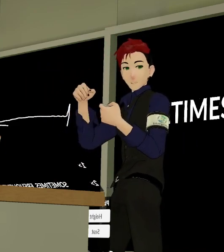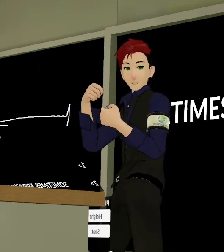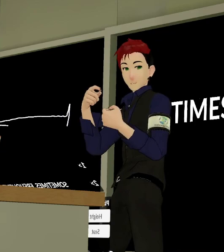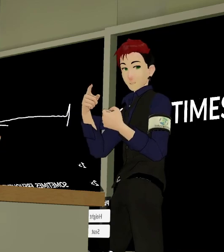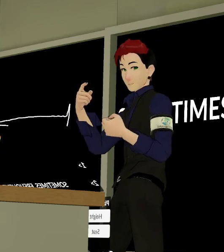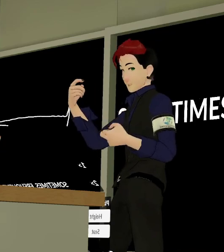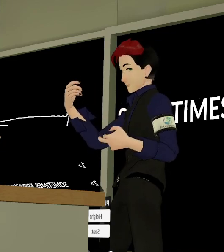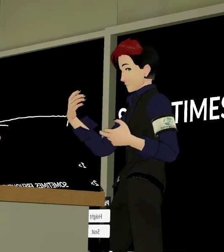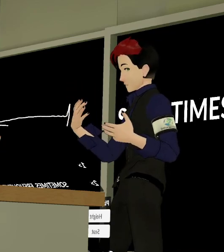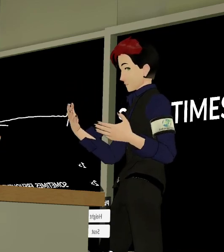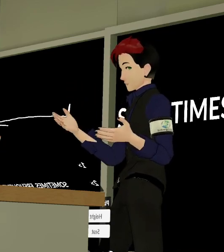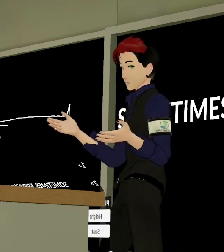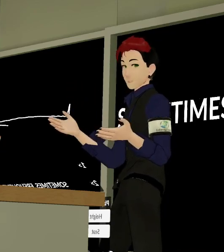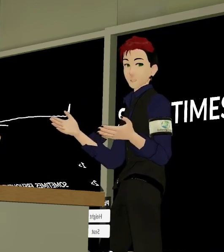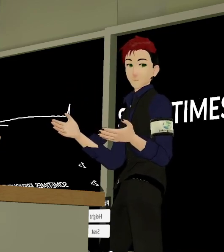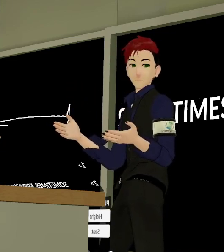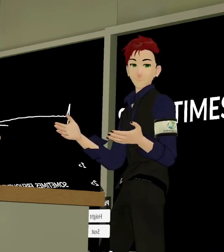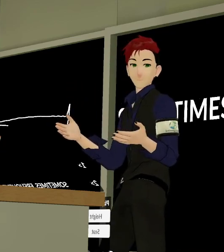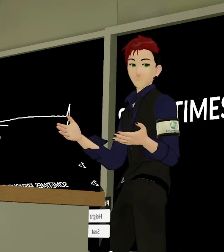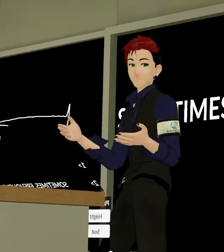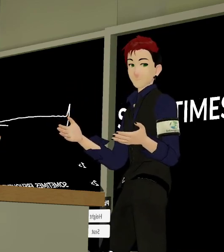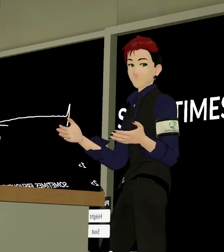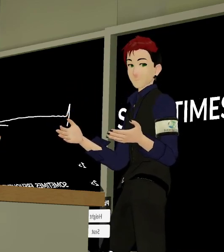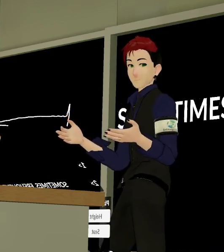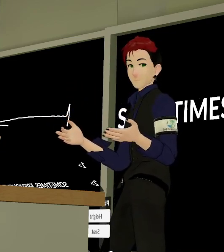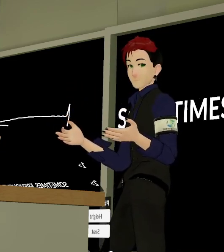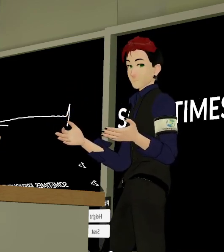specific questions anything